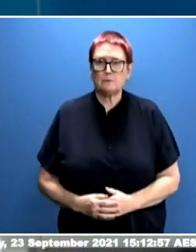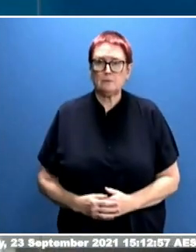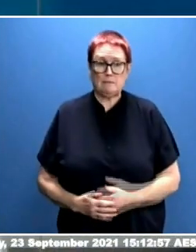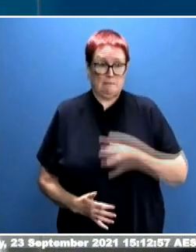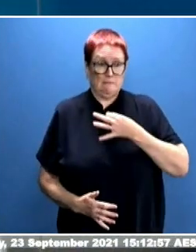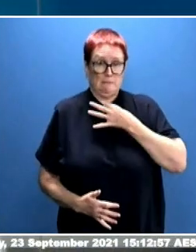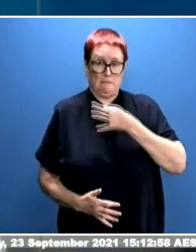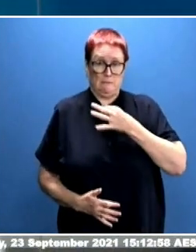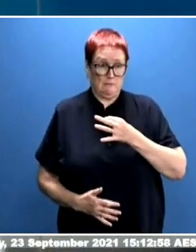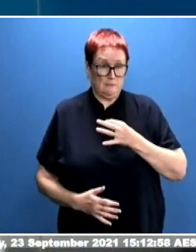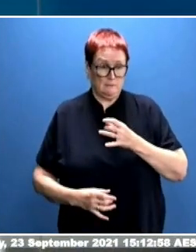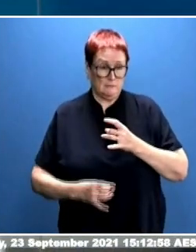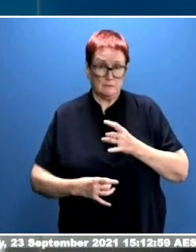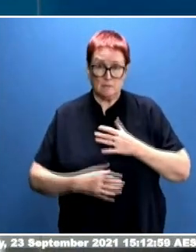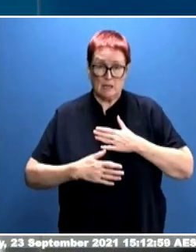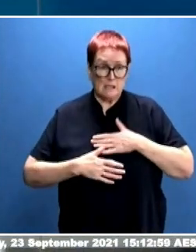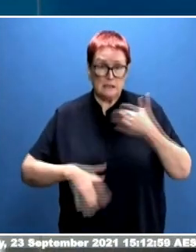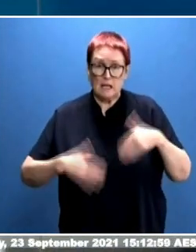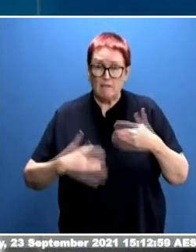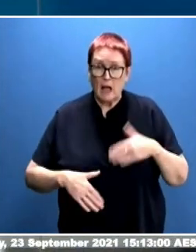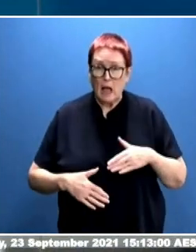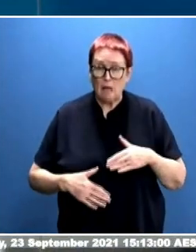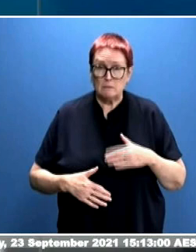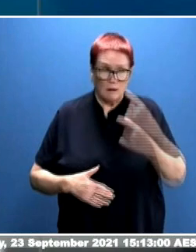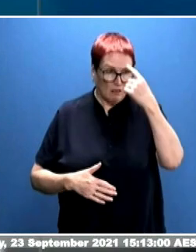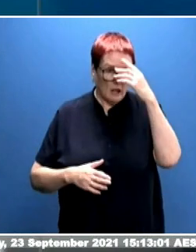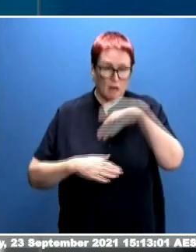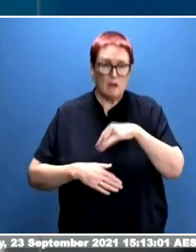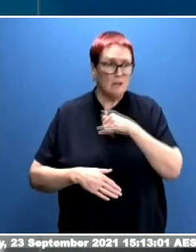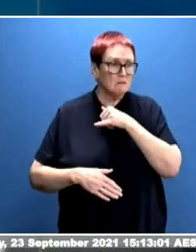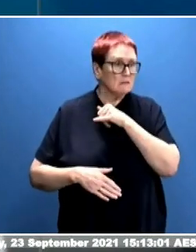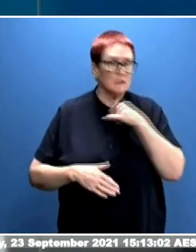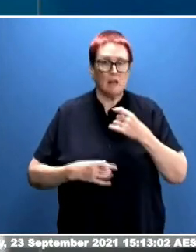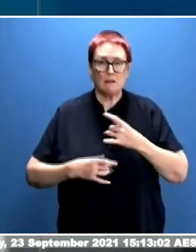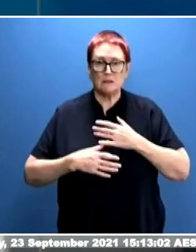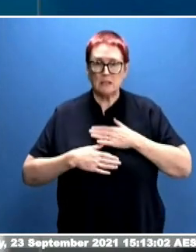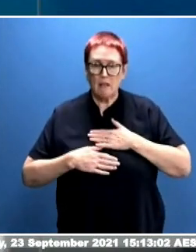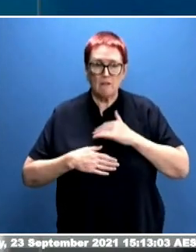self-harm, suicidal ideation and their vulnerability to abuse by others, and